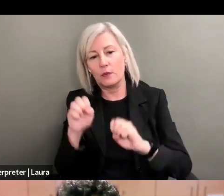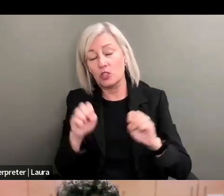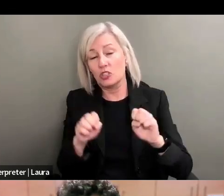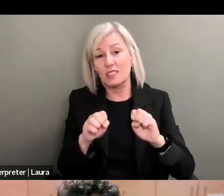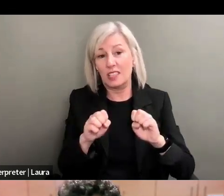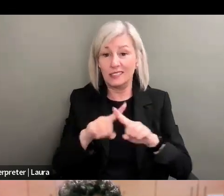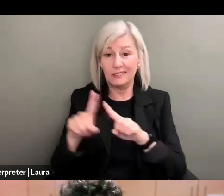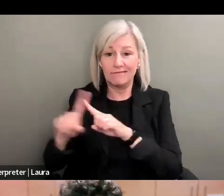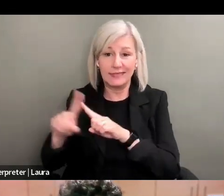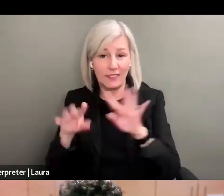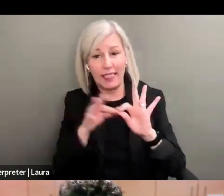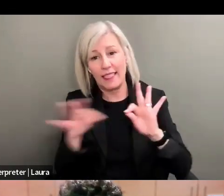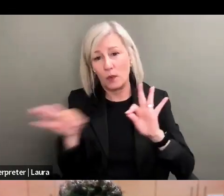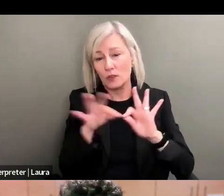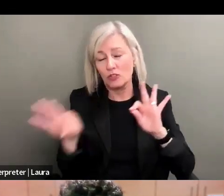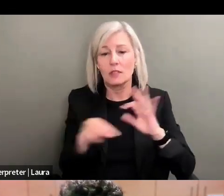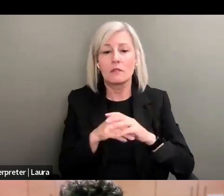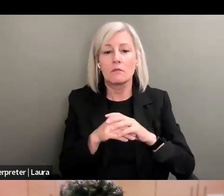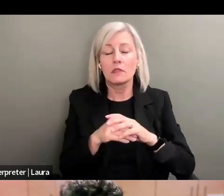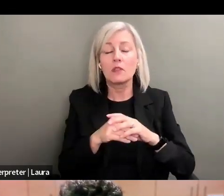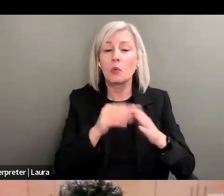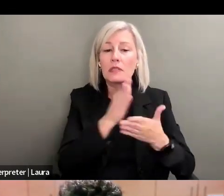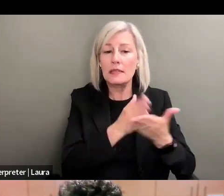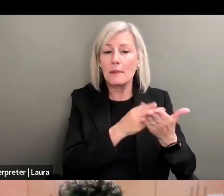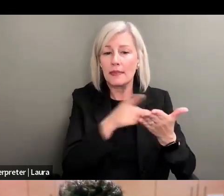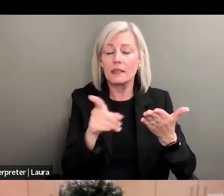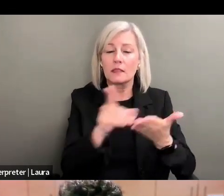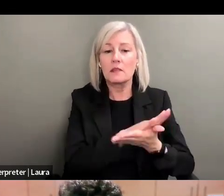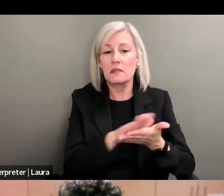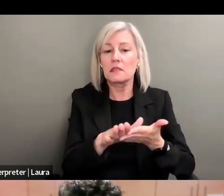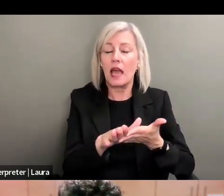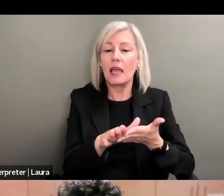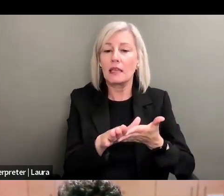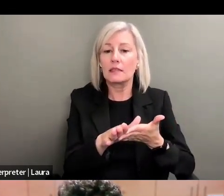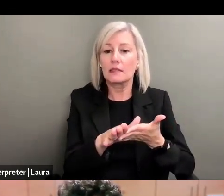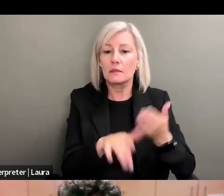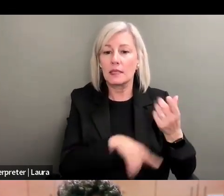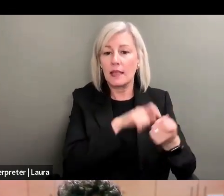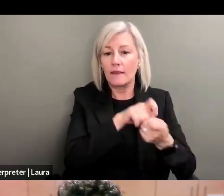So, in some of these, it's nice that we could especially in the area that we serve,